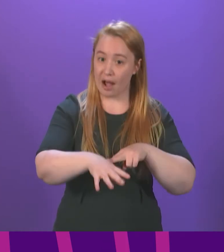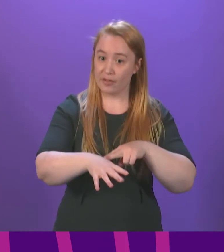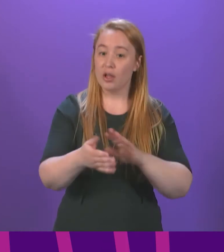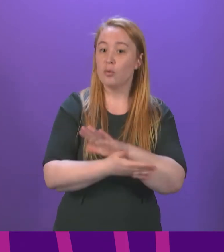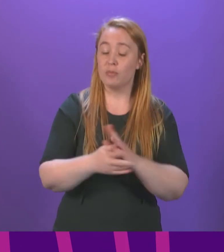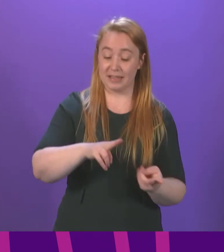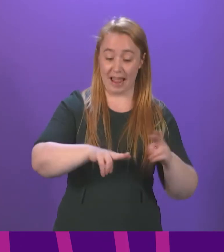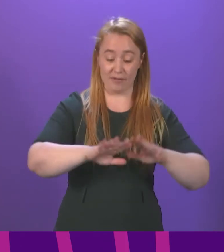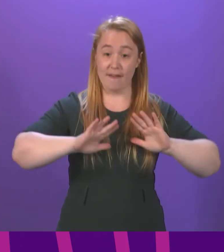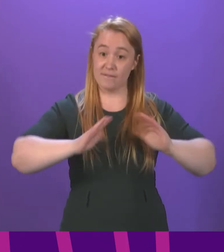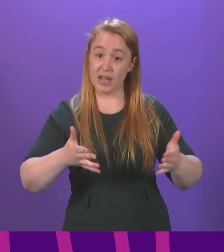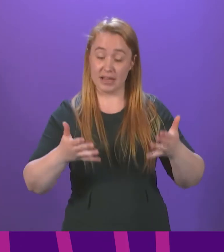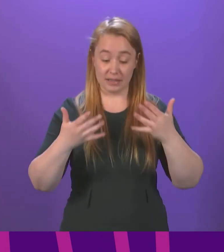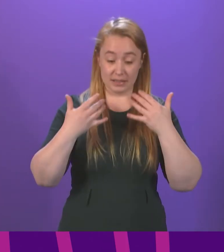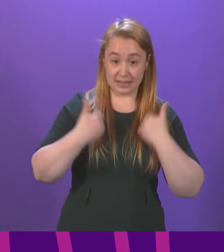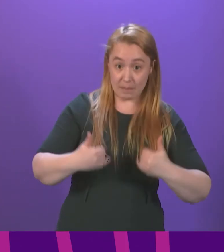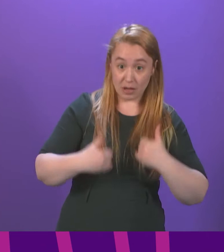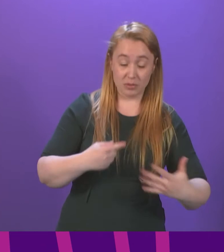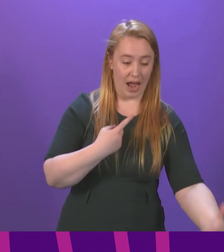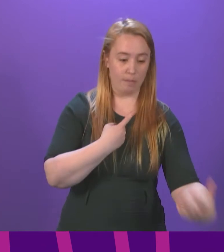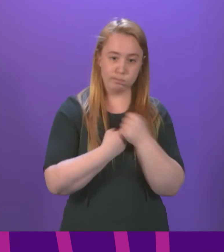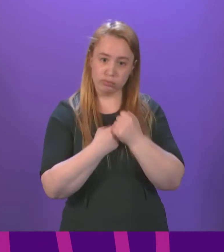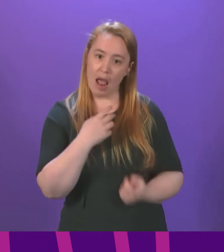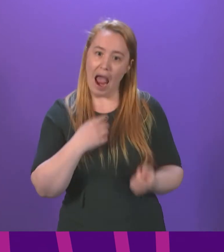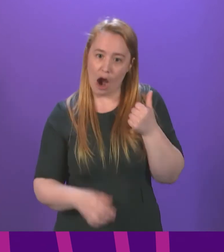prison staff importing the virus into the prison environment. That will start with three